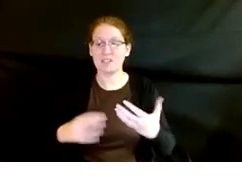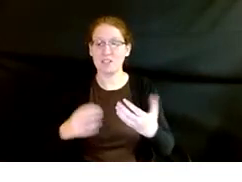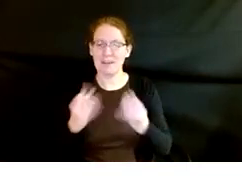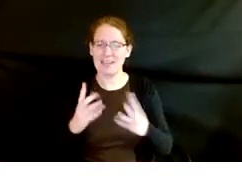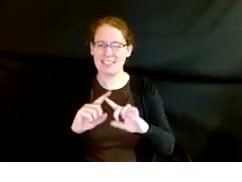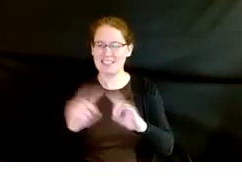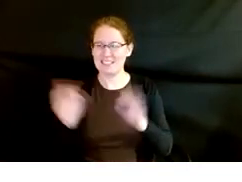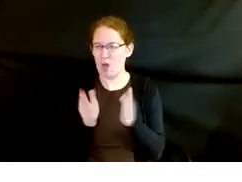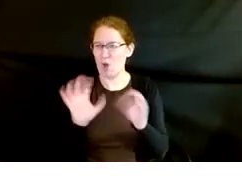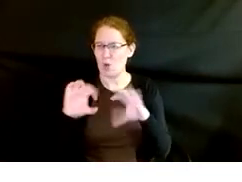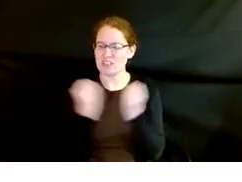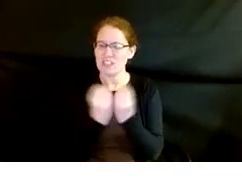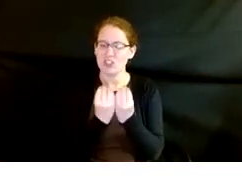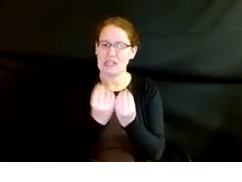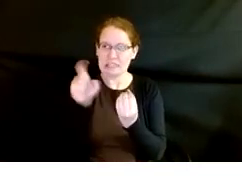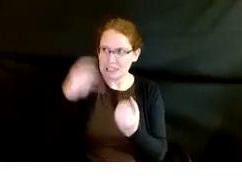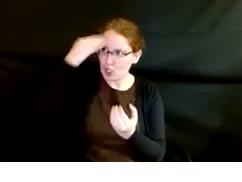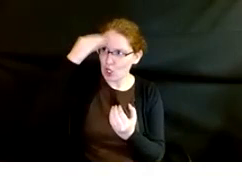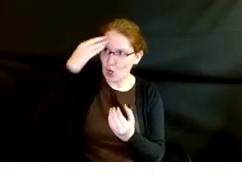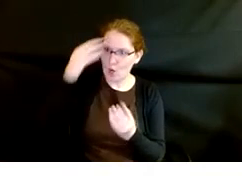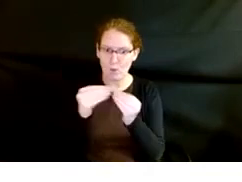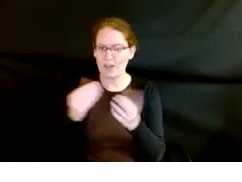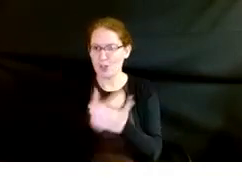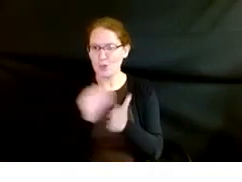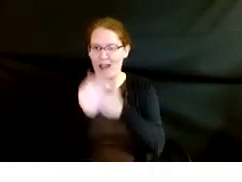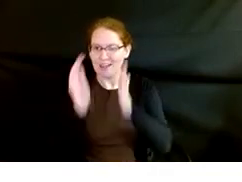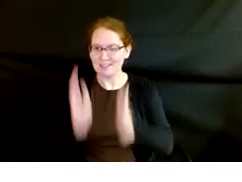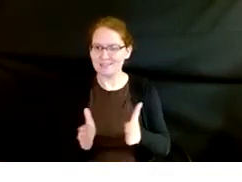need to know about the new guidance, need to know that the new guidance exists and the old guidance